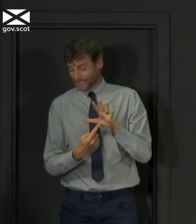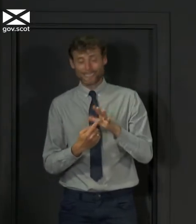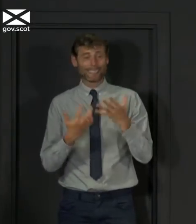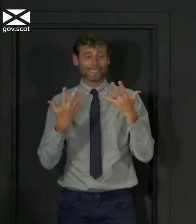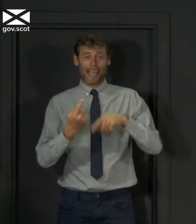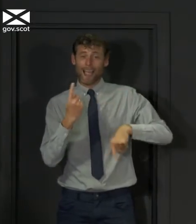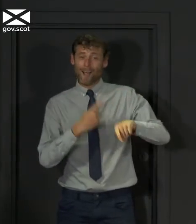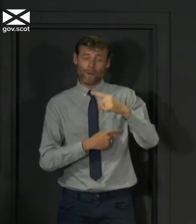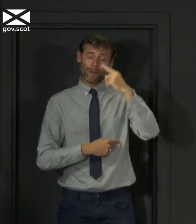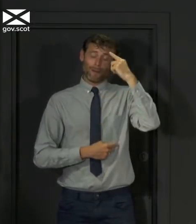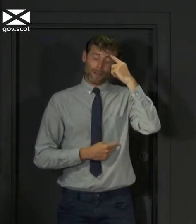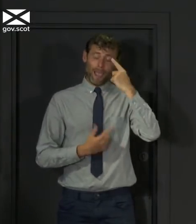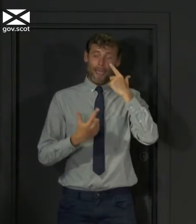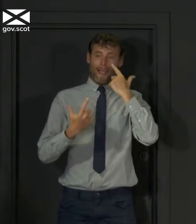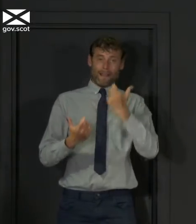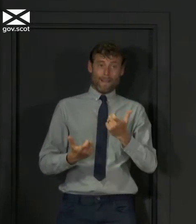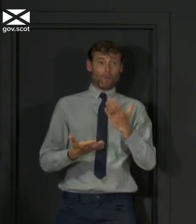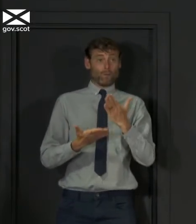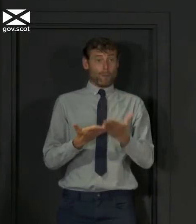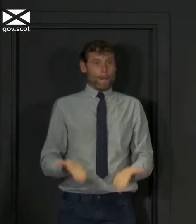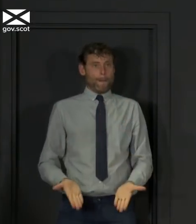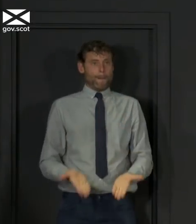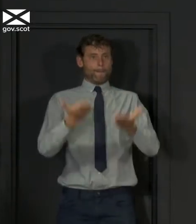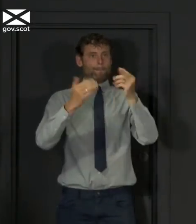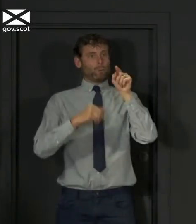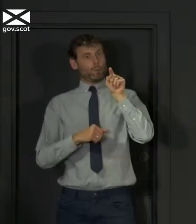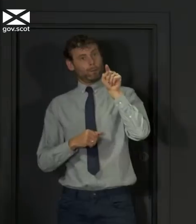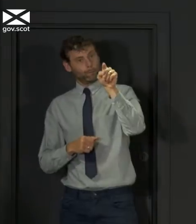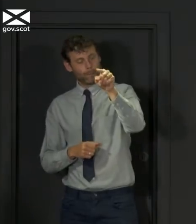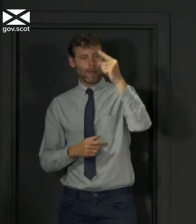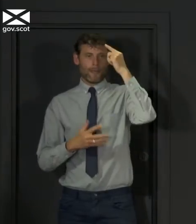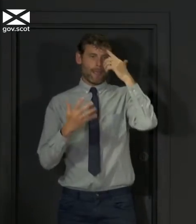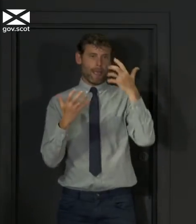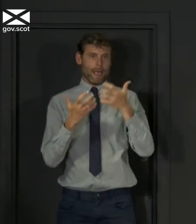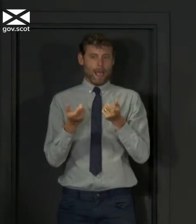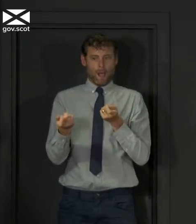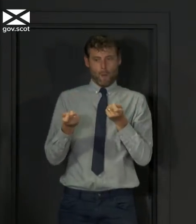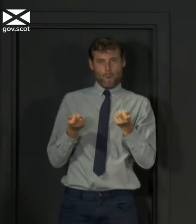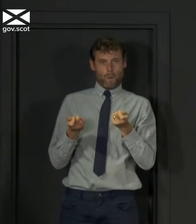It is now much more down to individual judgment and responsibility. I come back to this central